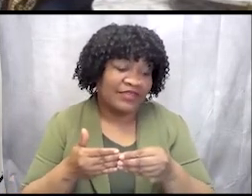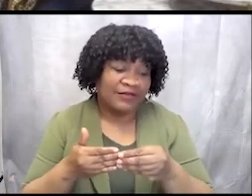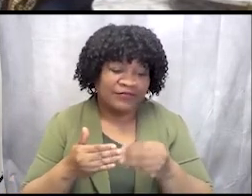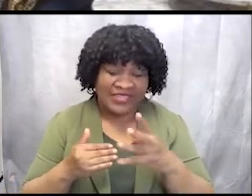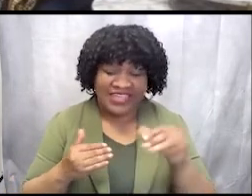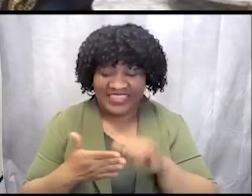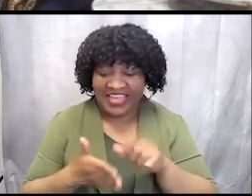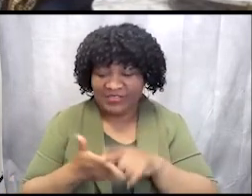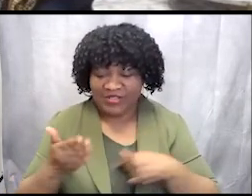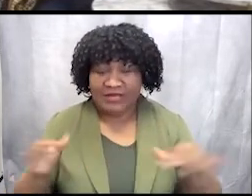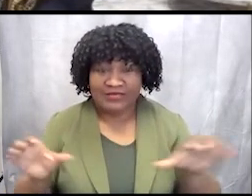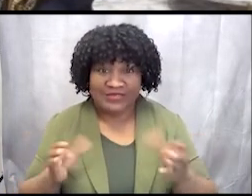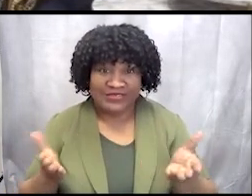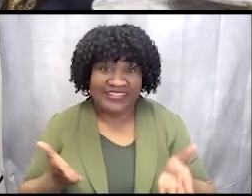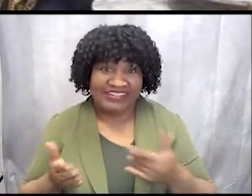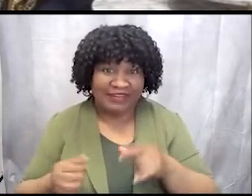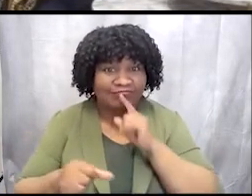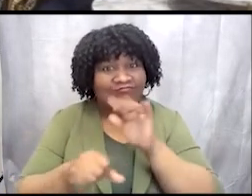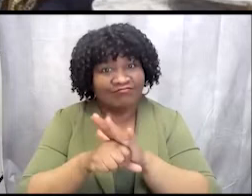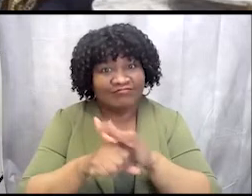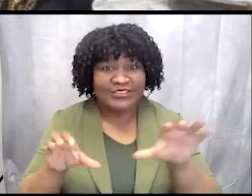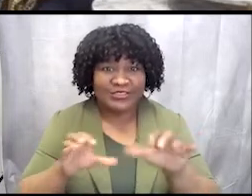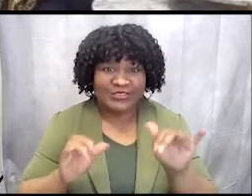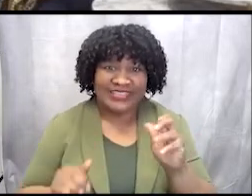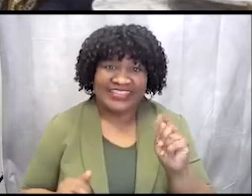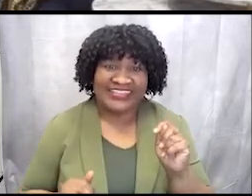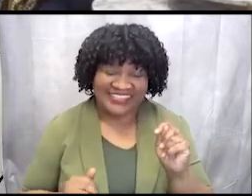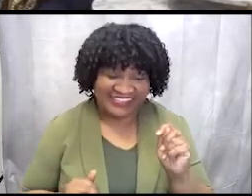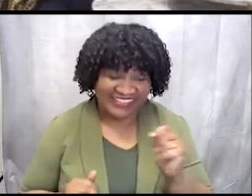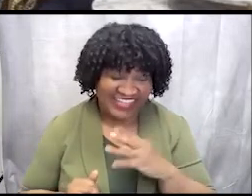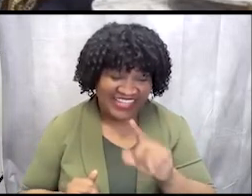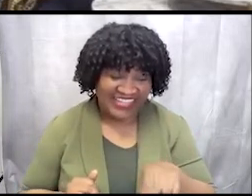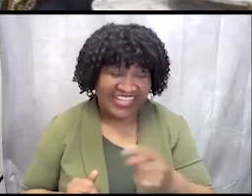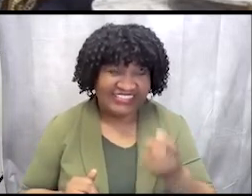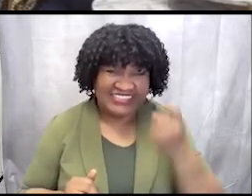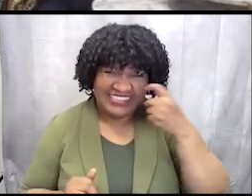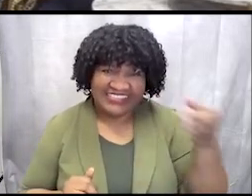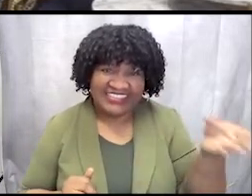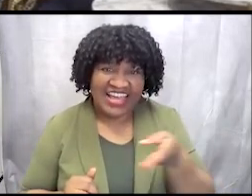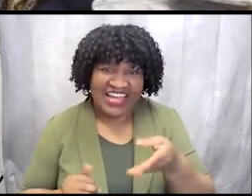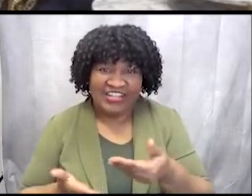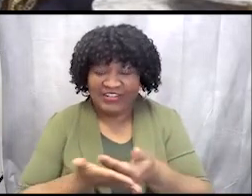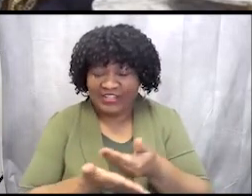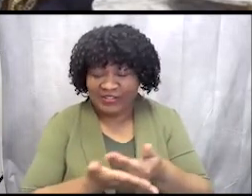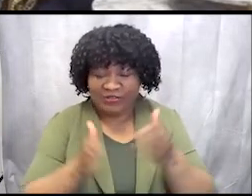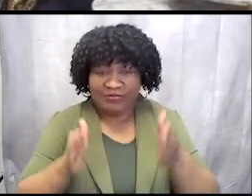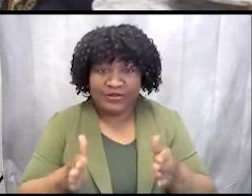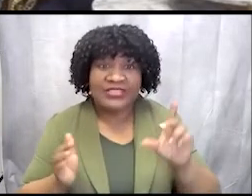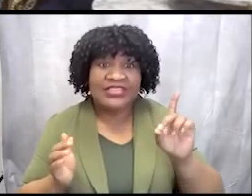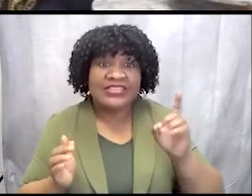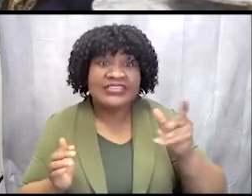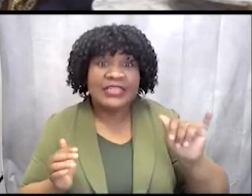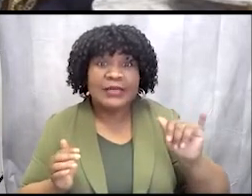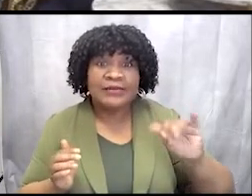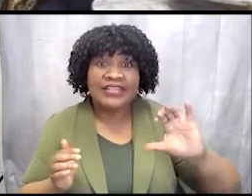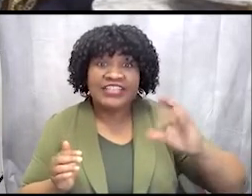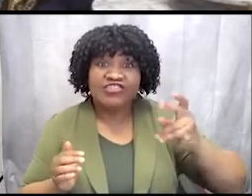And that's what I'm committed to doing. I've just hired a new deputy chancellor for leadership